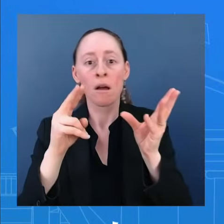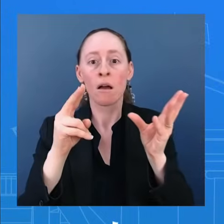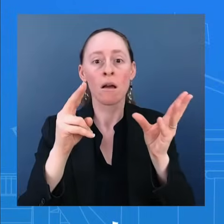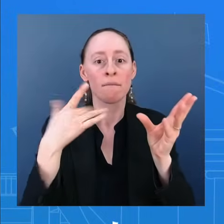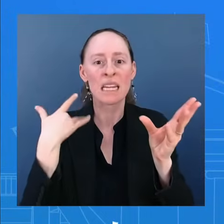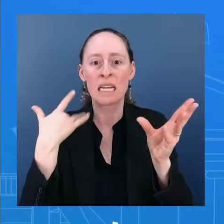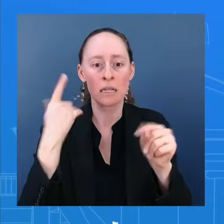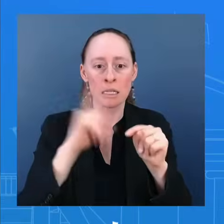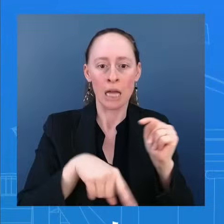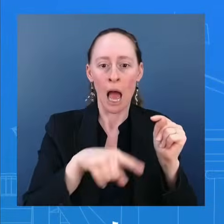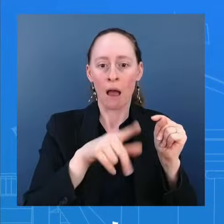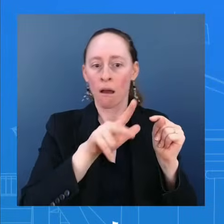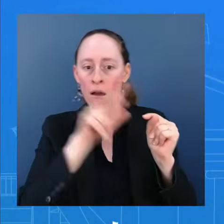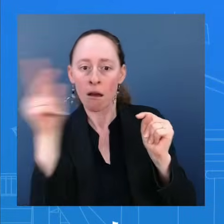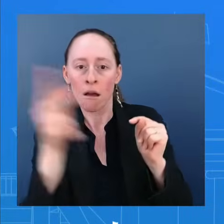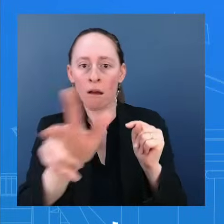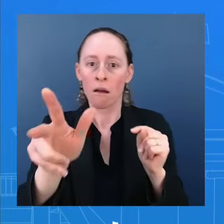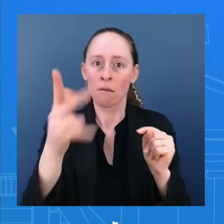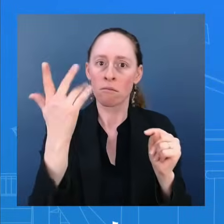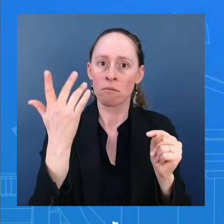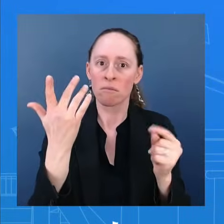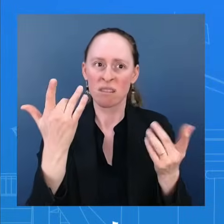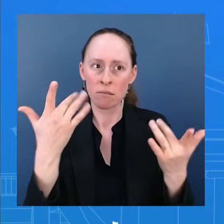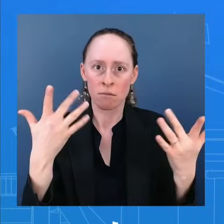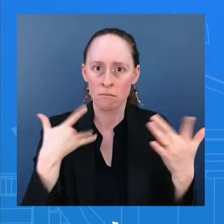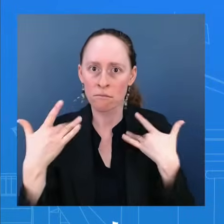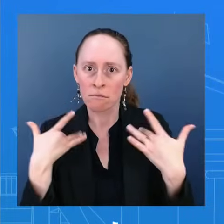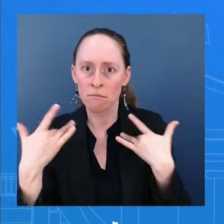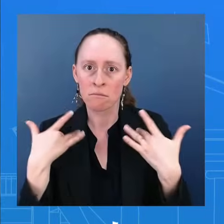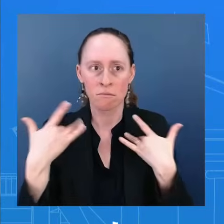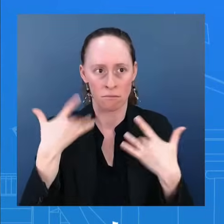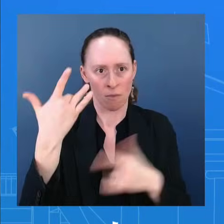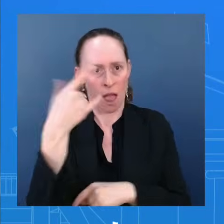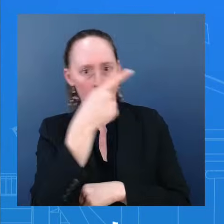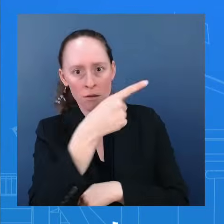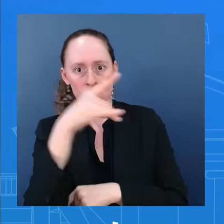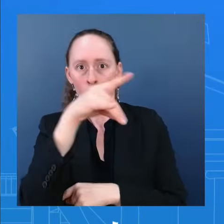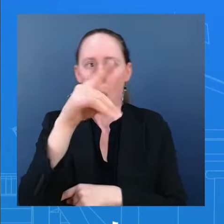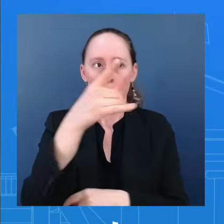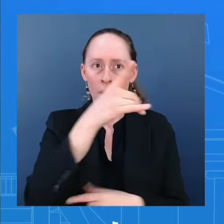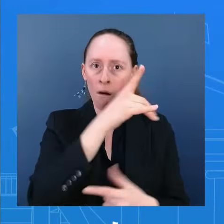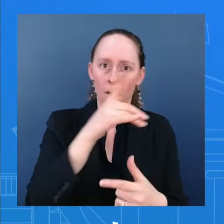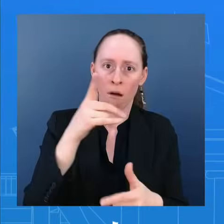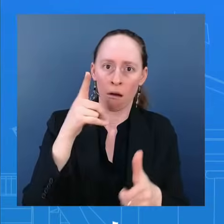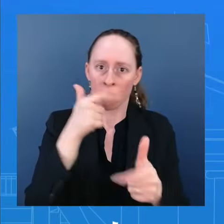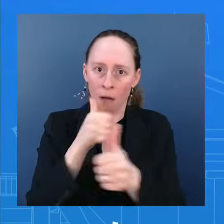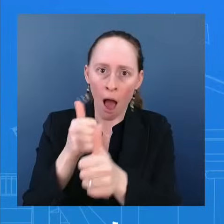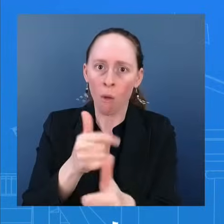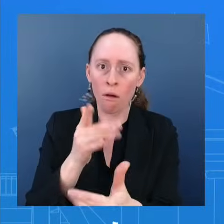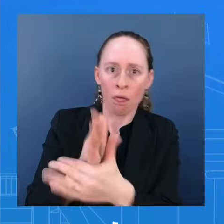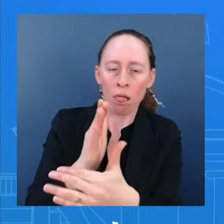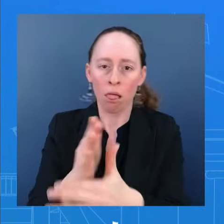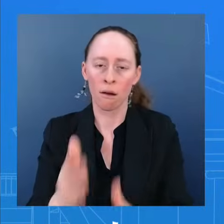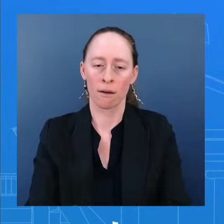Mr. Kirby: I stand by my opening statement. The Press: Can you make that make more sense? Because I think people in New York and New Jersey